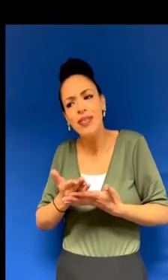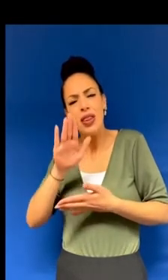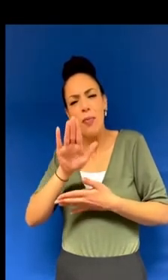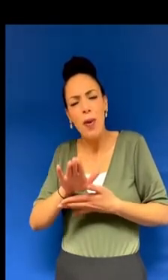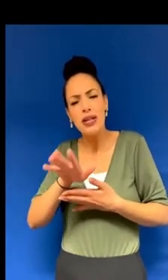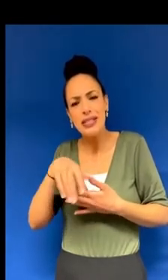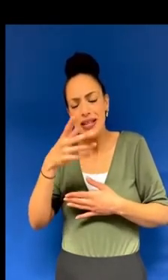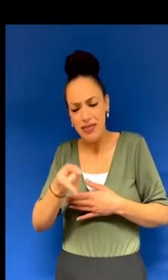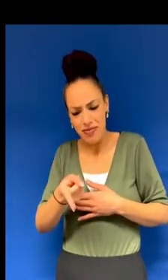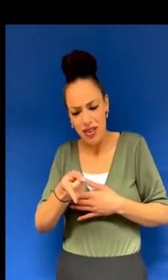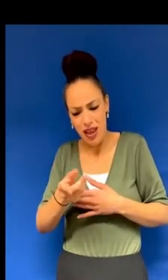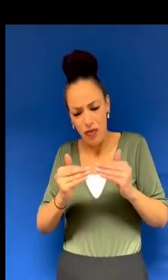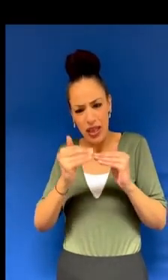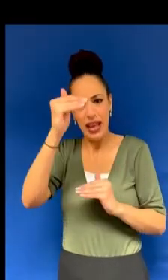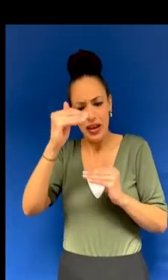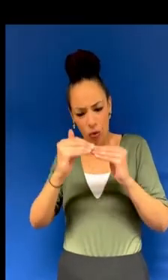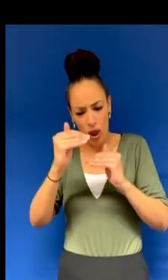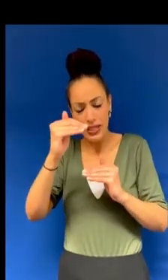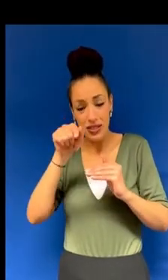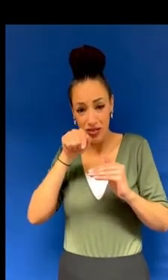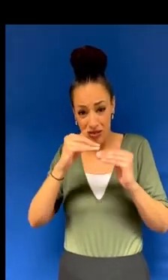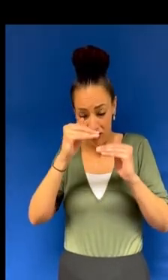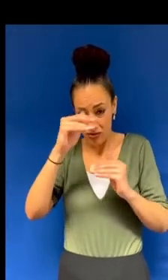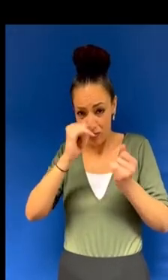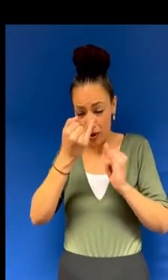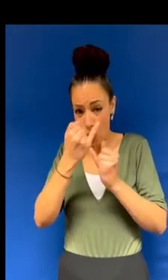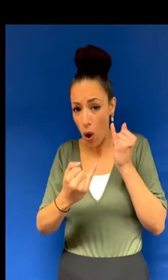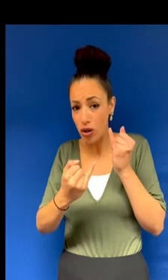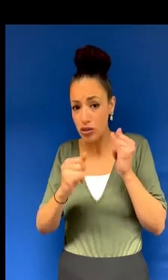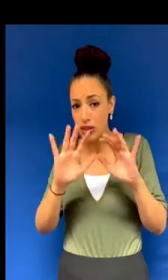it just feels like COVID has shone a merciless light on